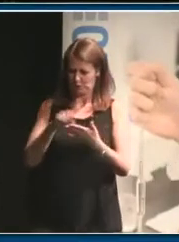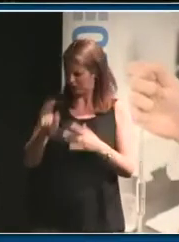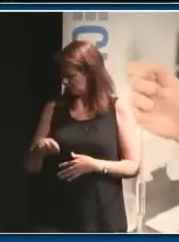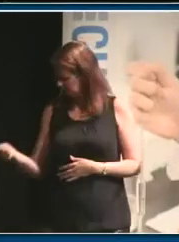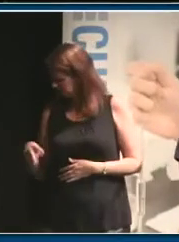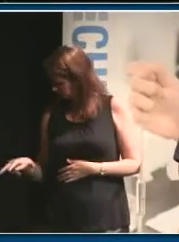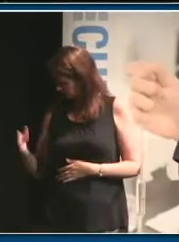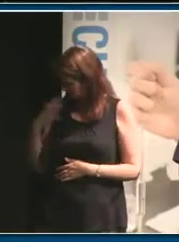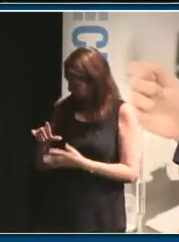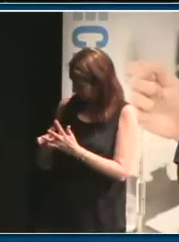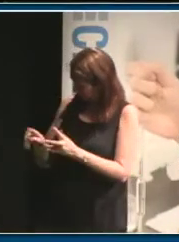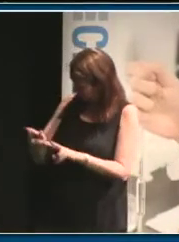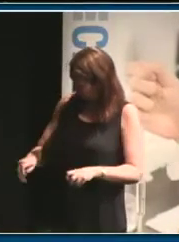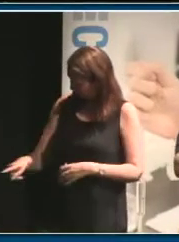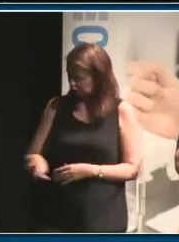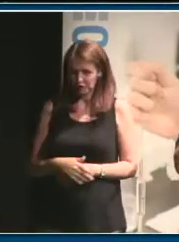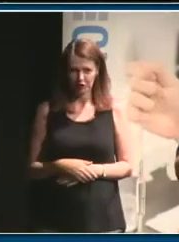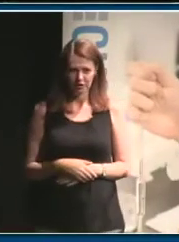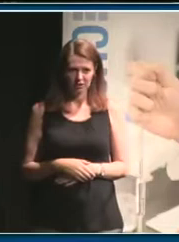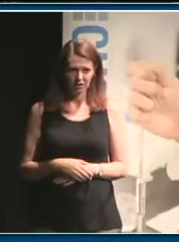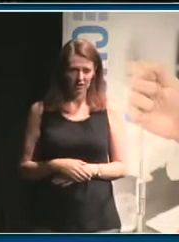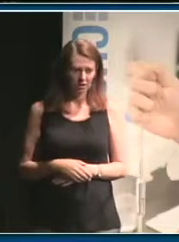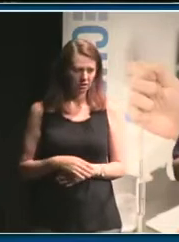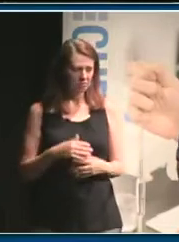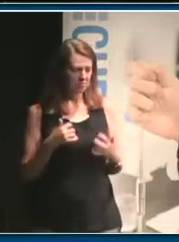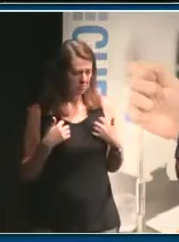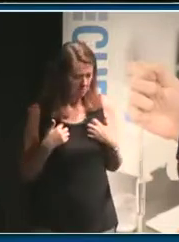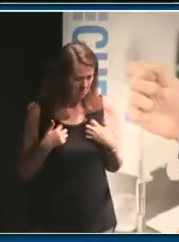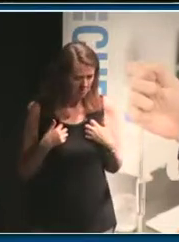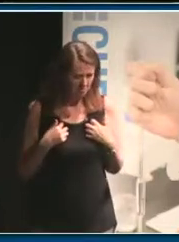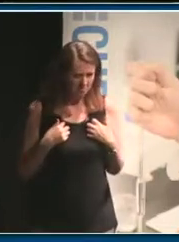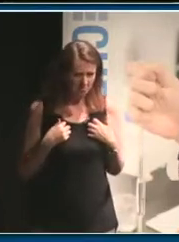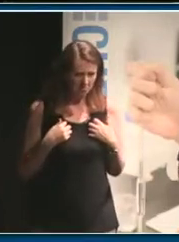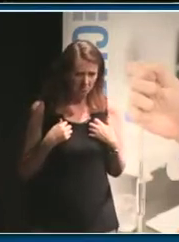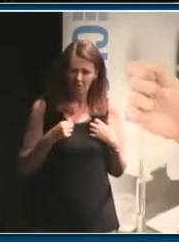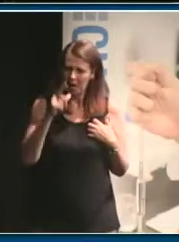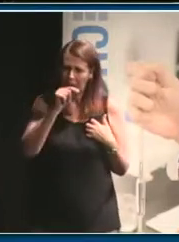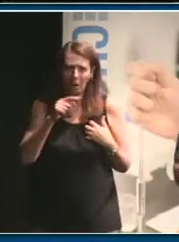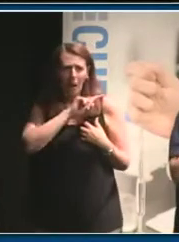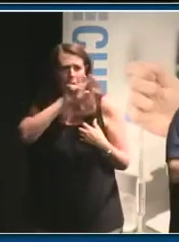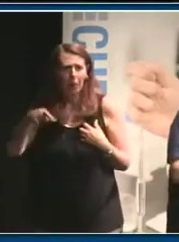like to do research? this was going on in my life I said can I come look? and I followed